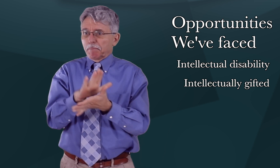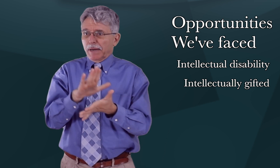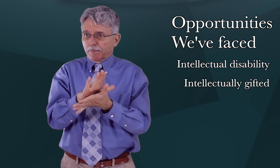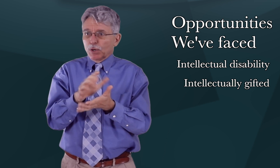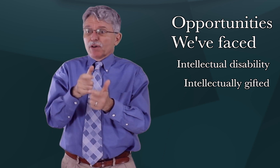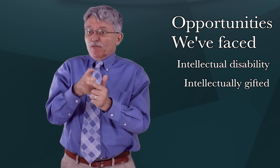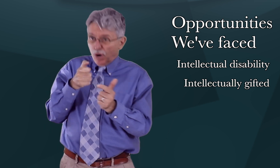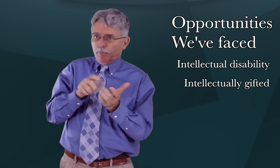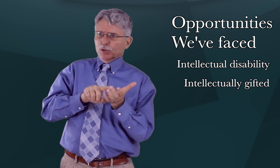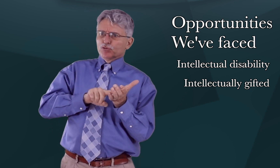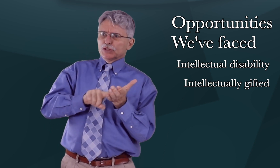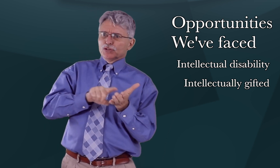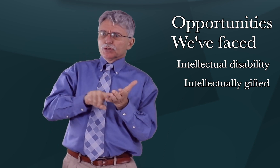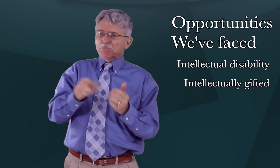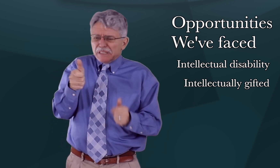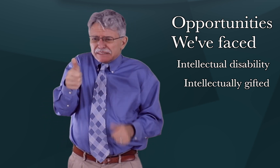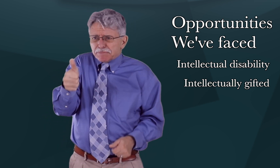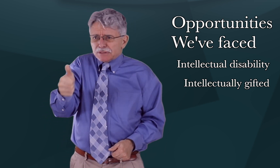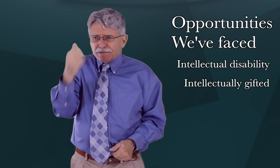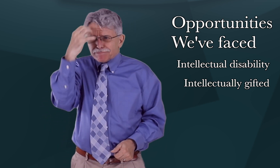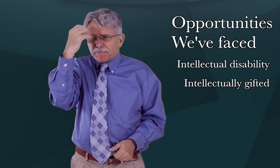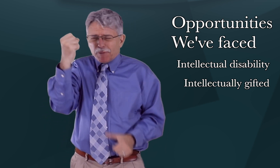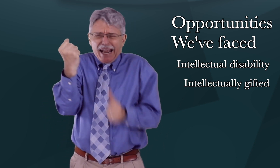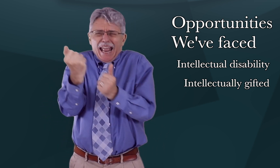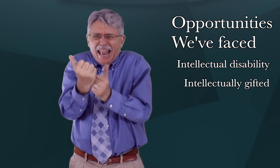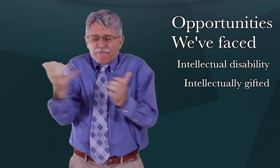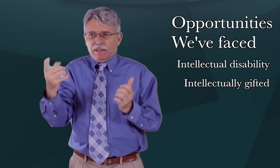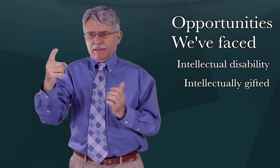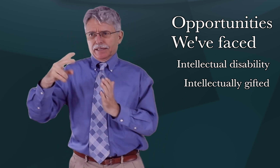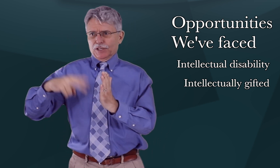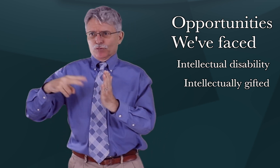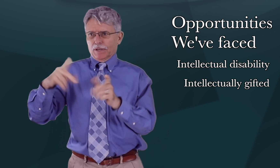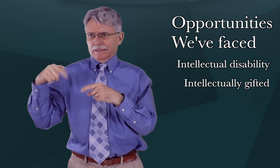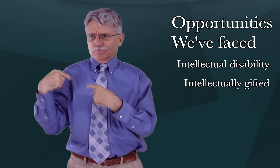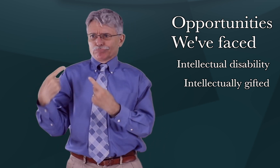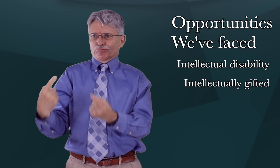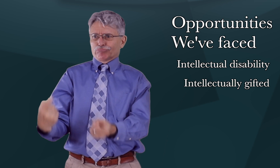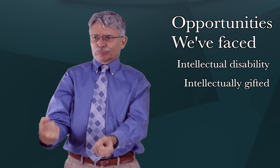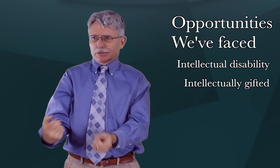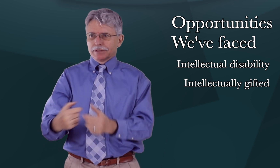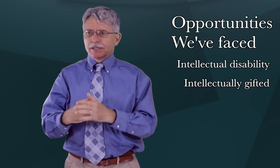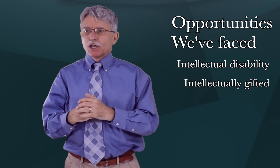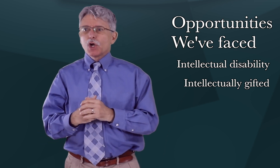didn't know how to study or write papers from research. He just memorized everything he'd ever read.